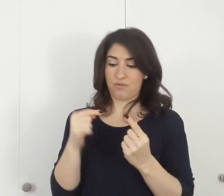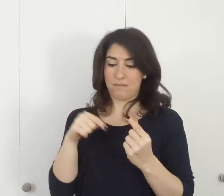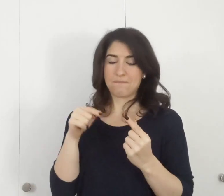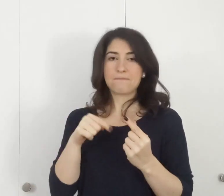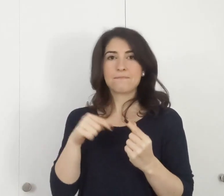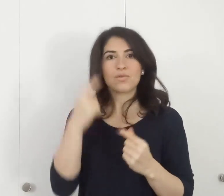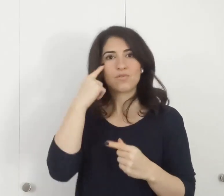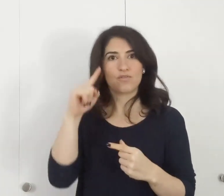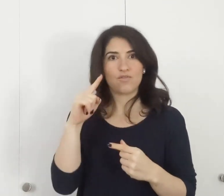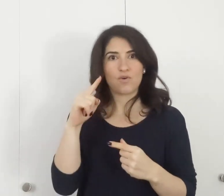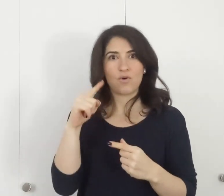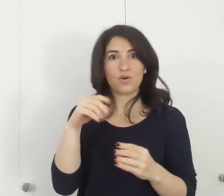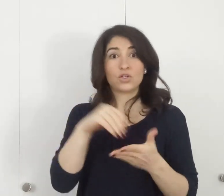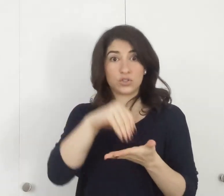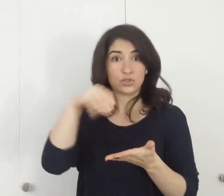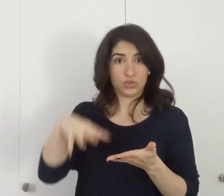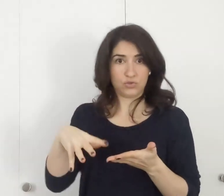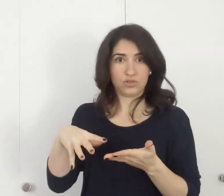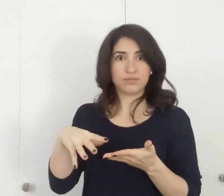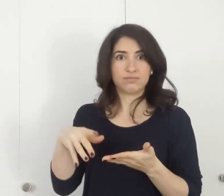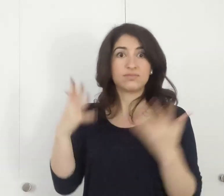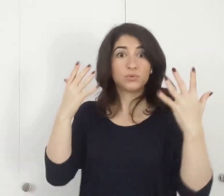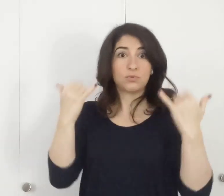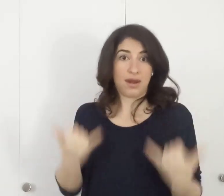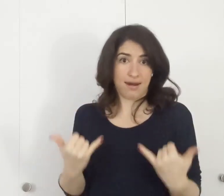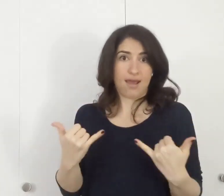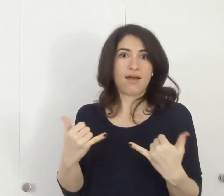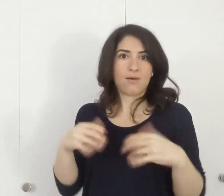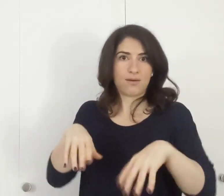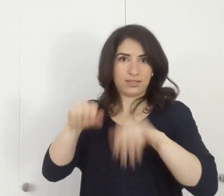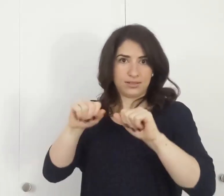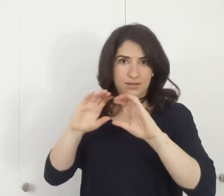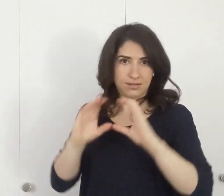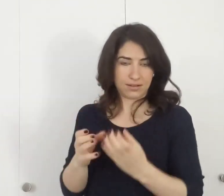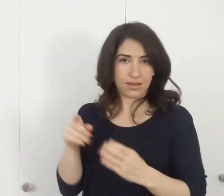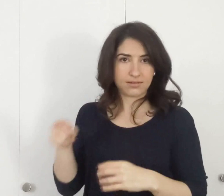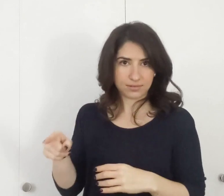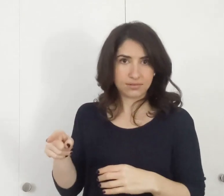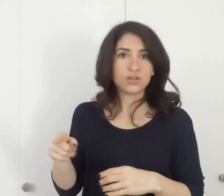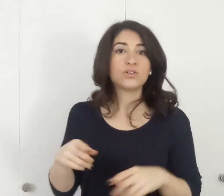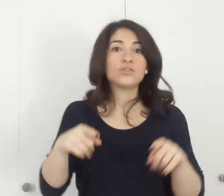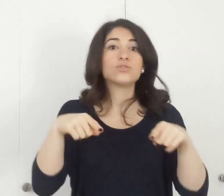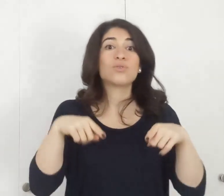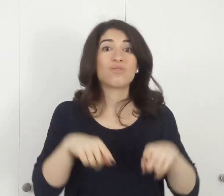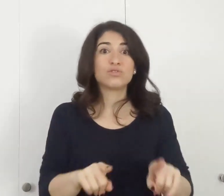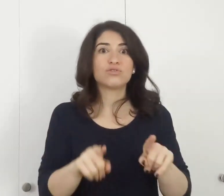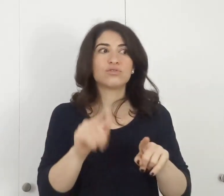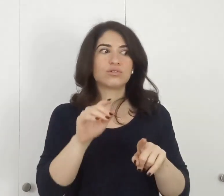And that group is for students who now are taking the class.